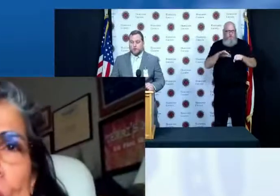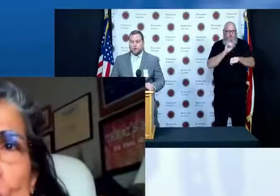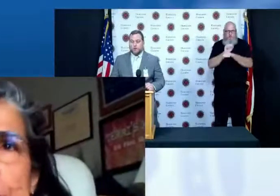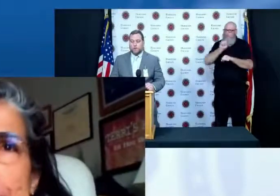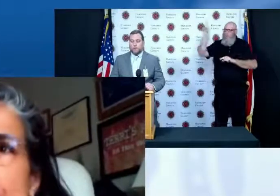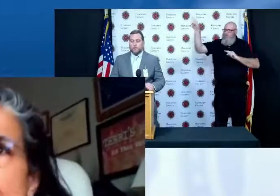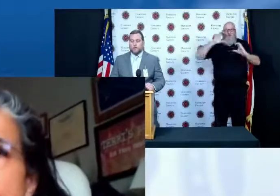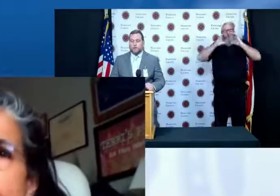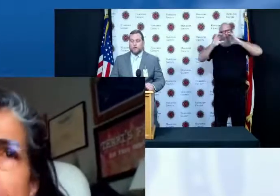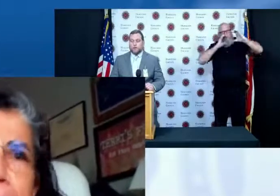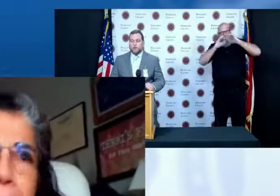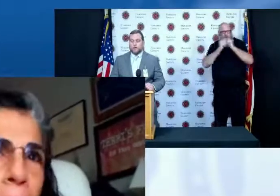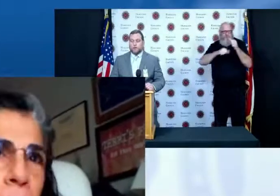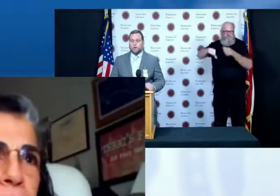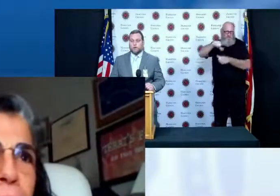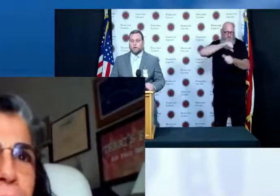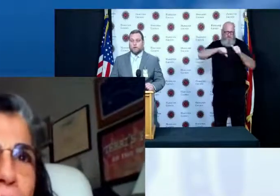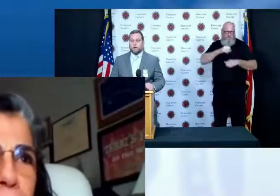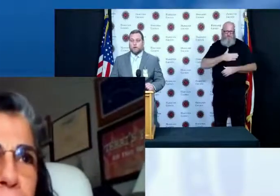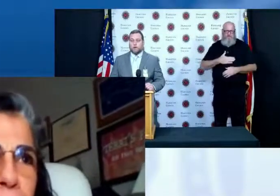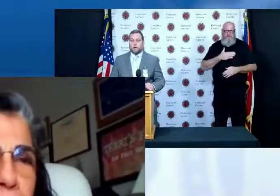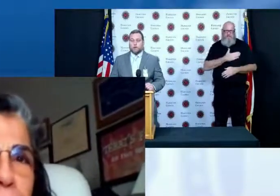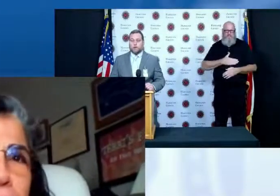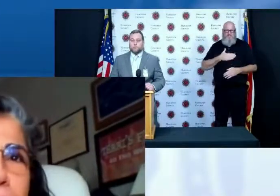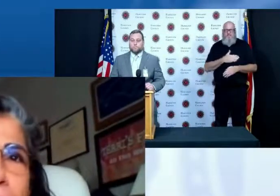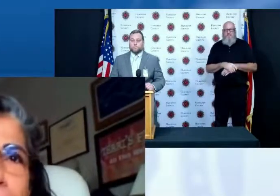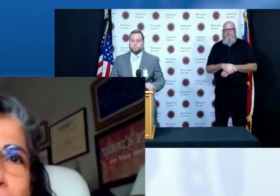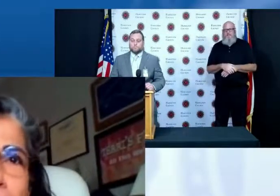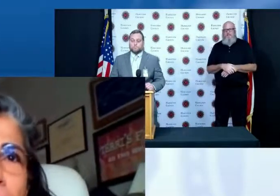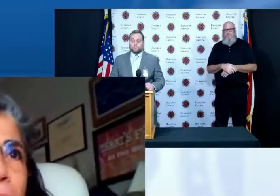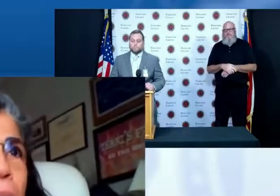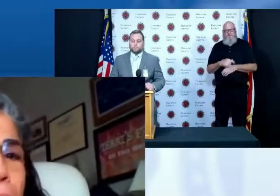when you were discussing the case counts and hospitalization counts and death counts